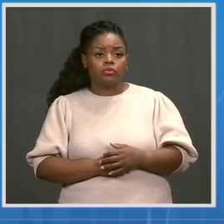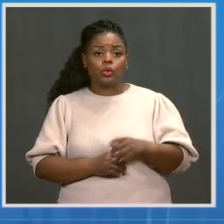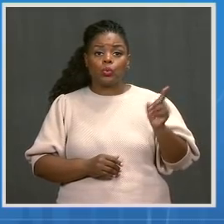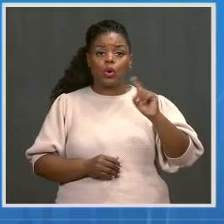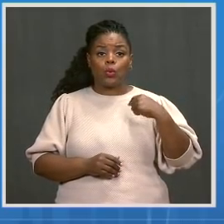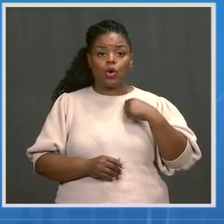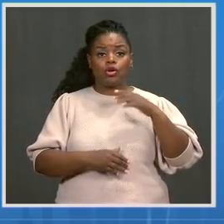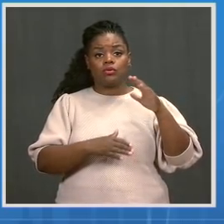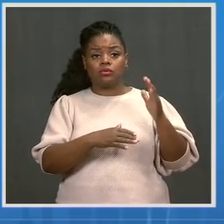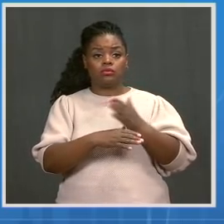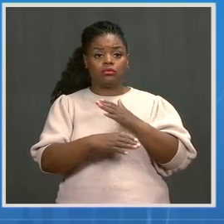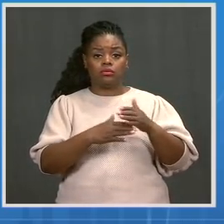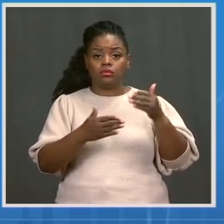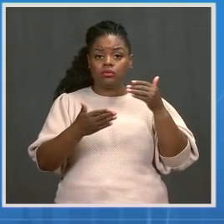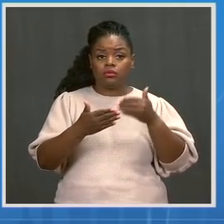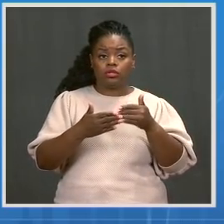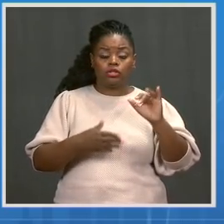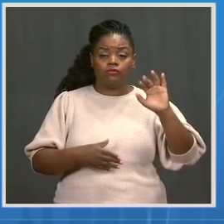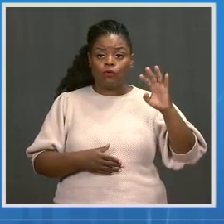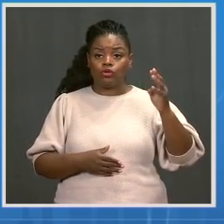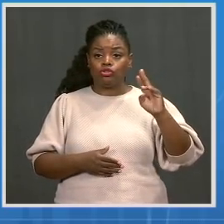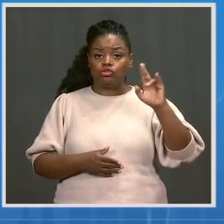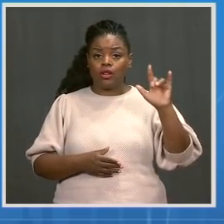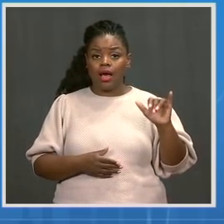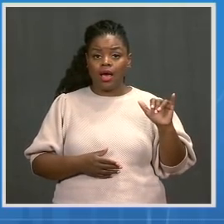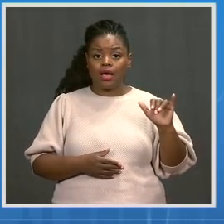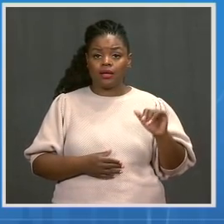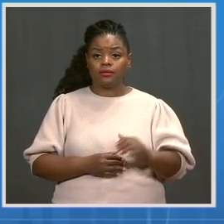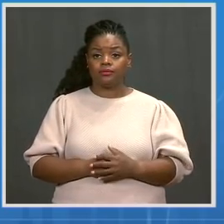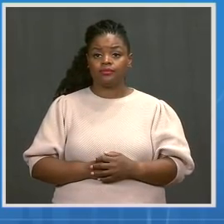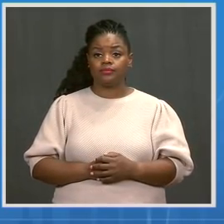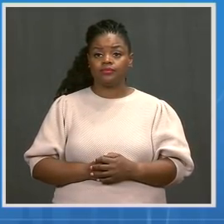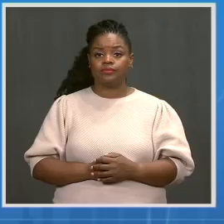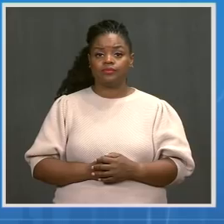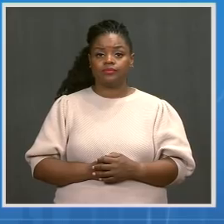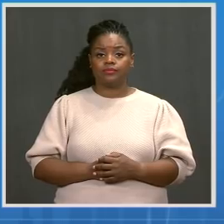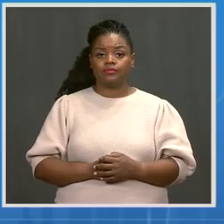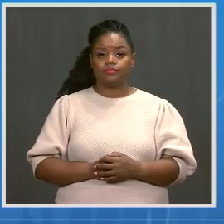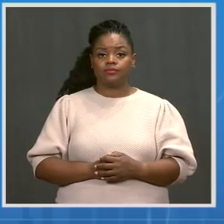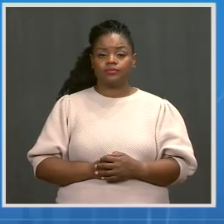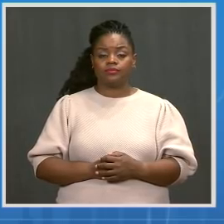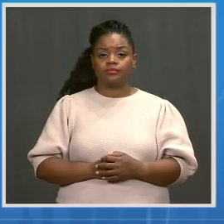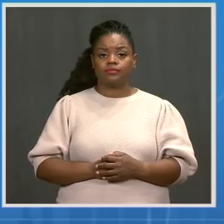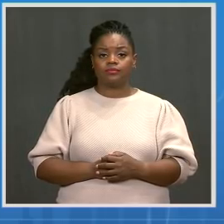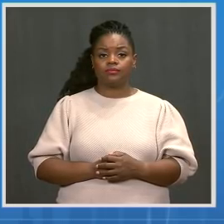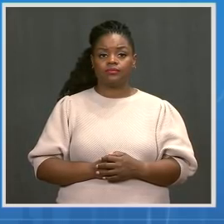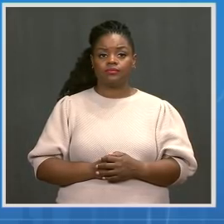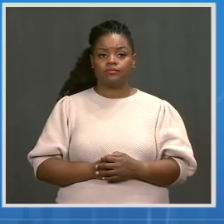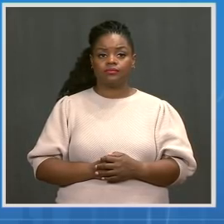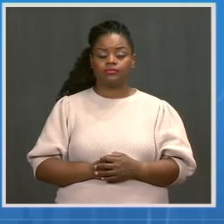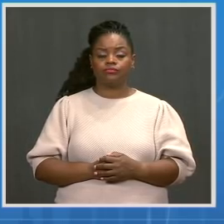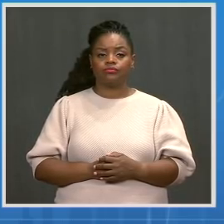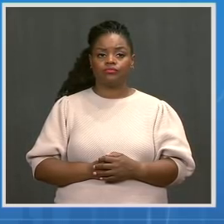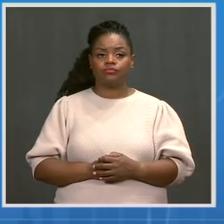and where we're headed. Dr. Fauci. Dr. Fauci: Yeah. As some of you may remember,